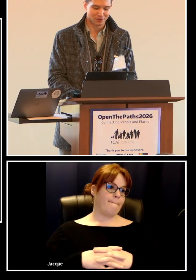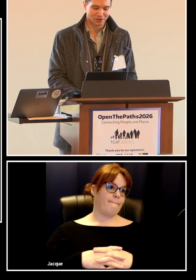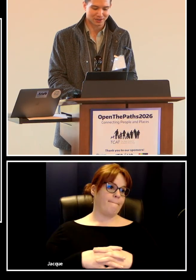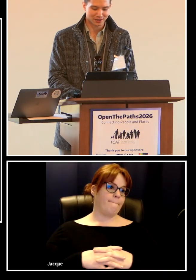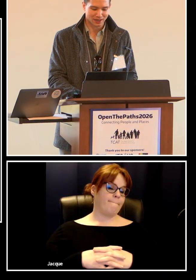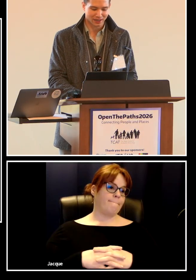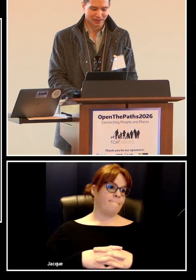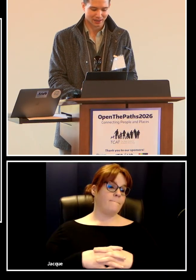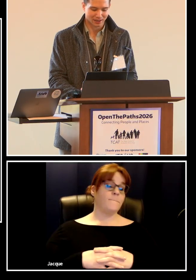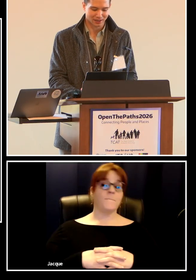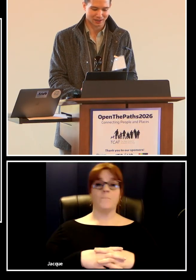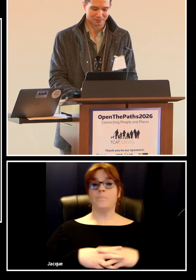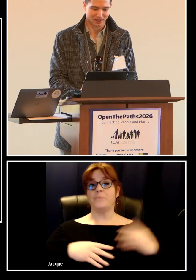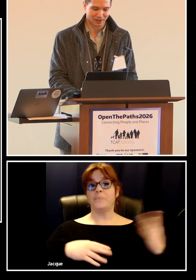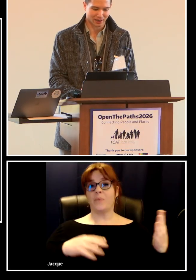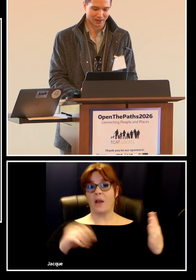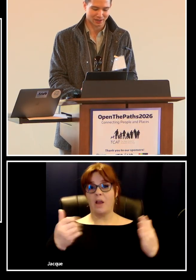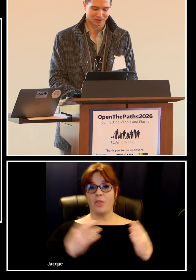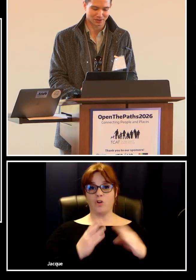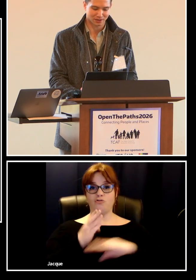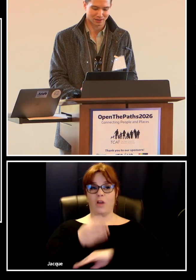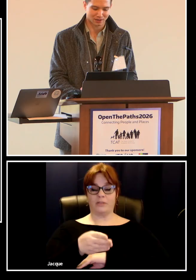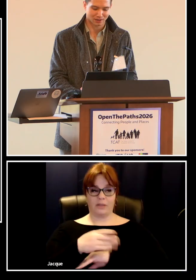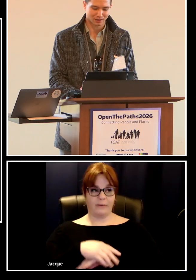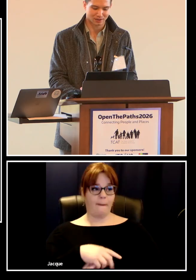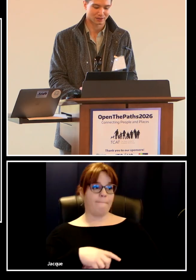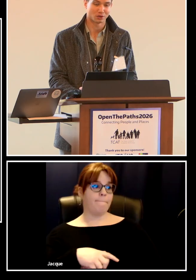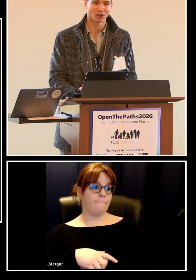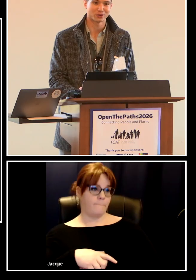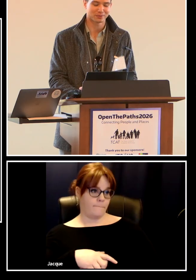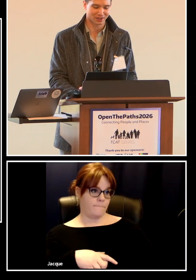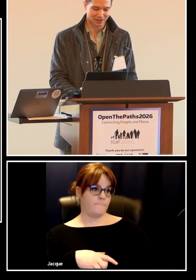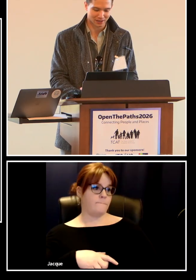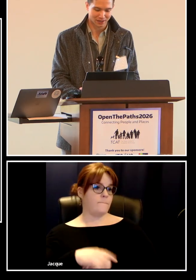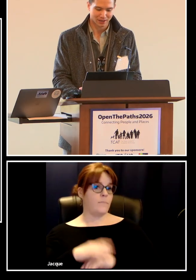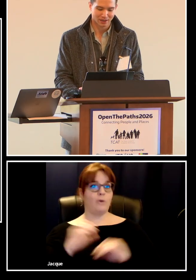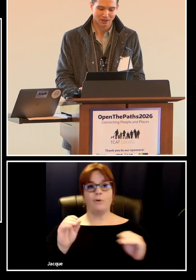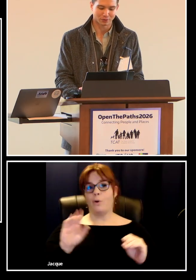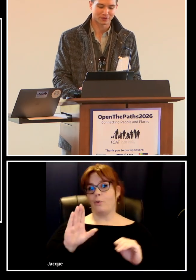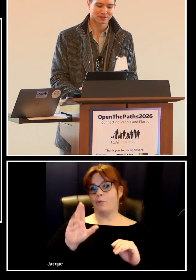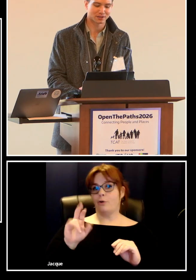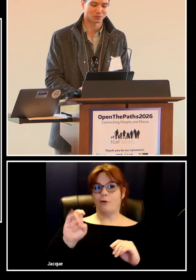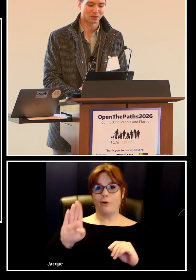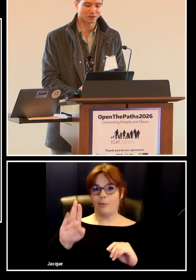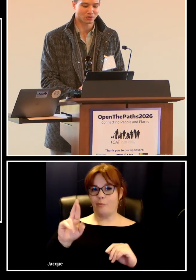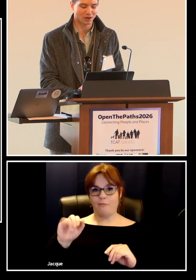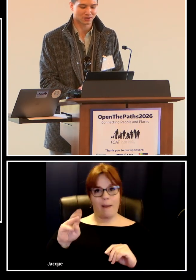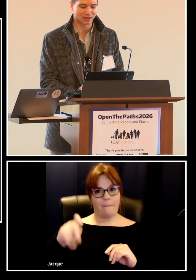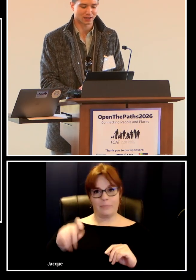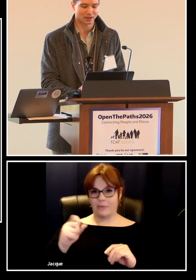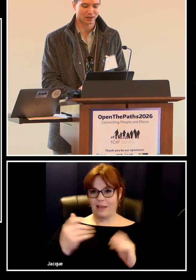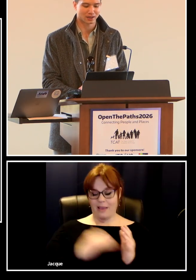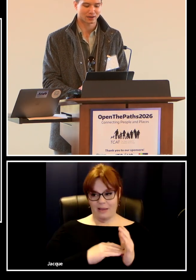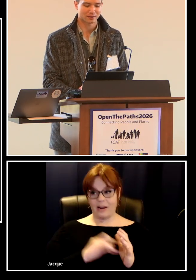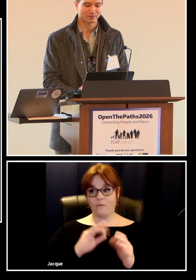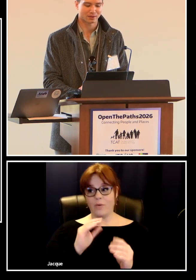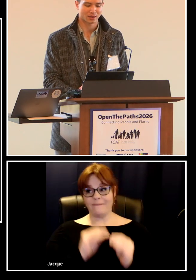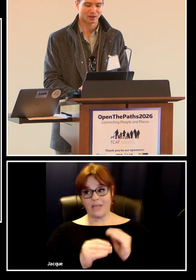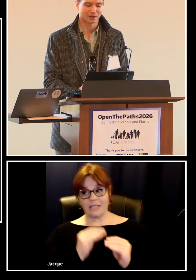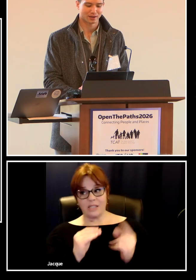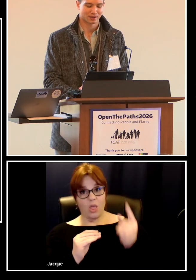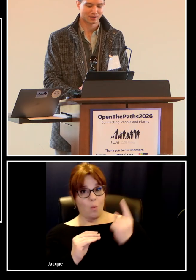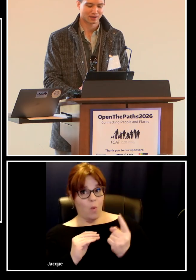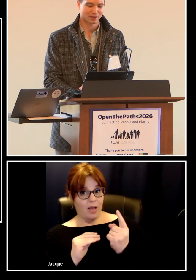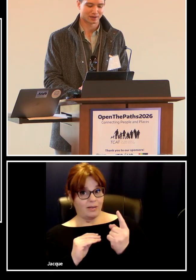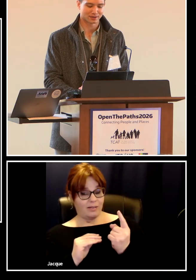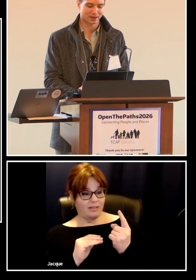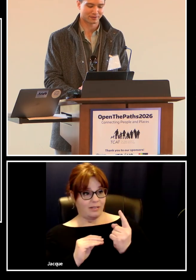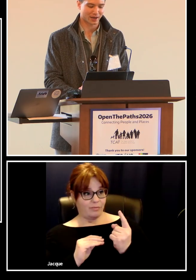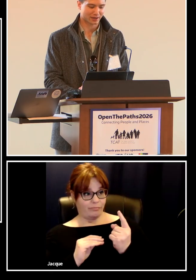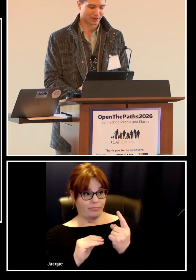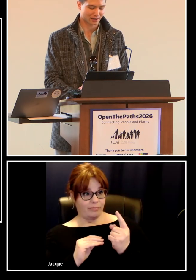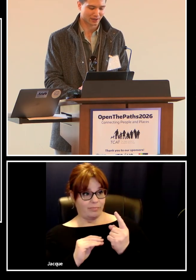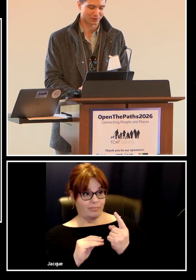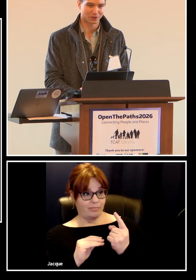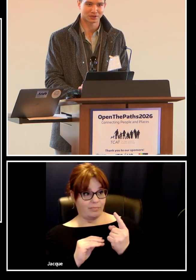another crossing. Um and no curb ramps again. If we fix this one crossing and save that in real